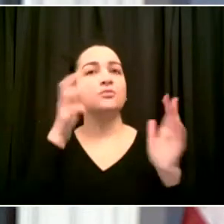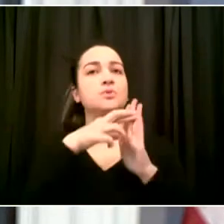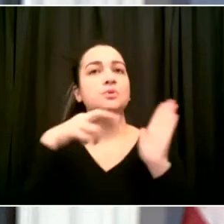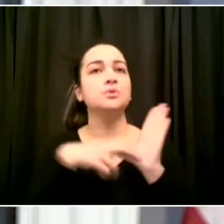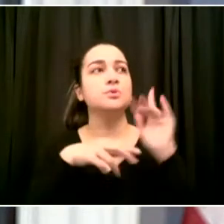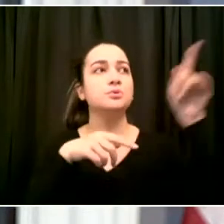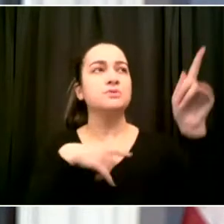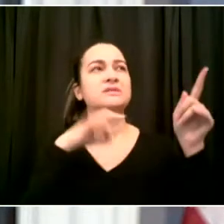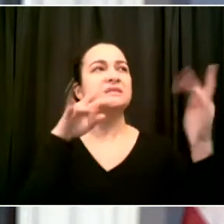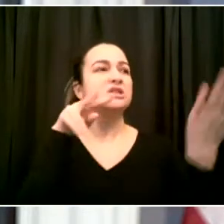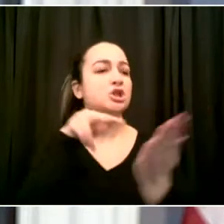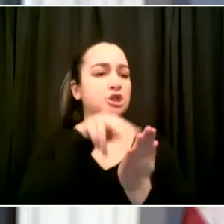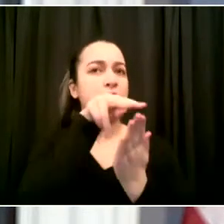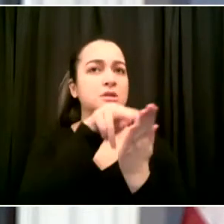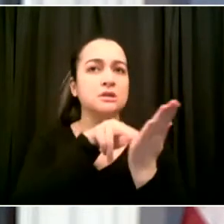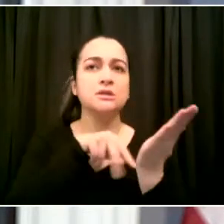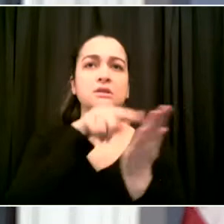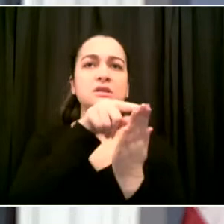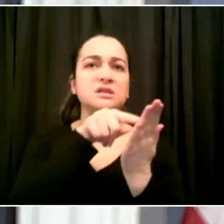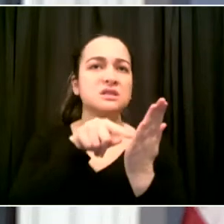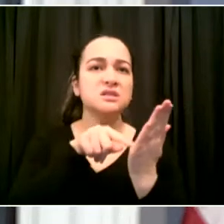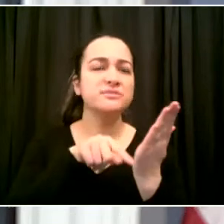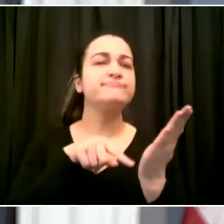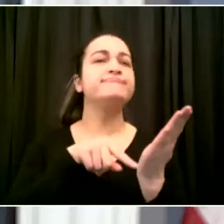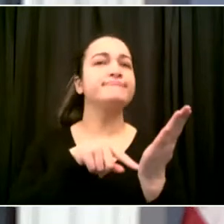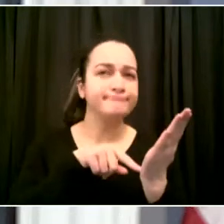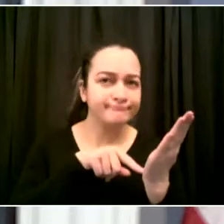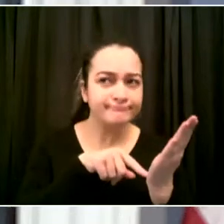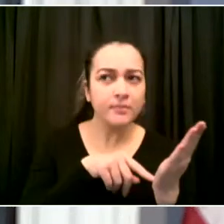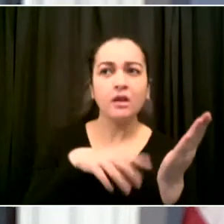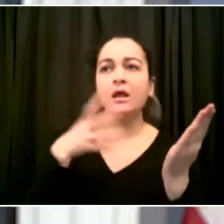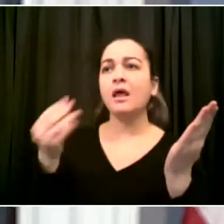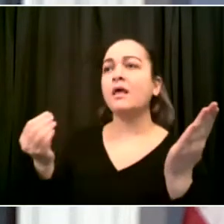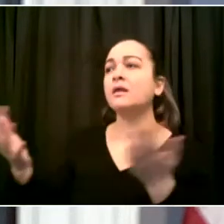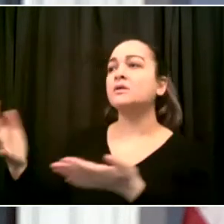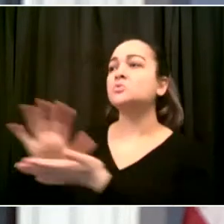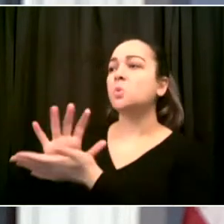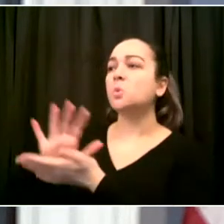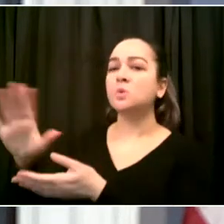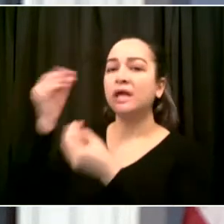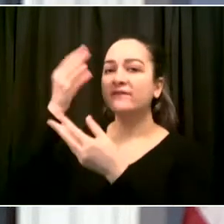WE HAVE CONTINUED TO ENGAGE WITH FFEEDRAL AUTHORITIES AROUND REALLY HIGHLIGHTING FROM A